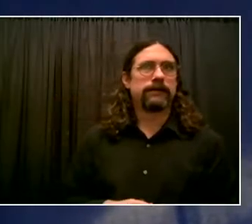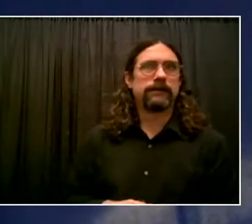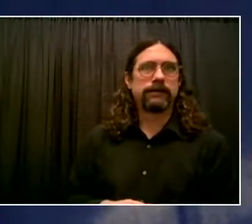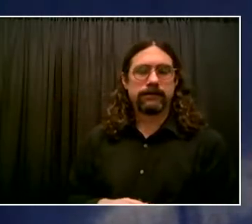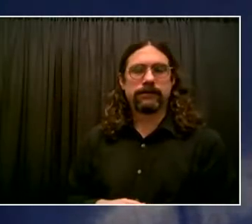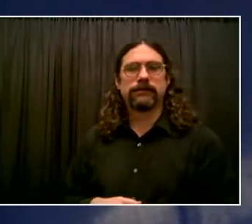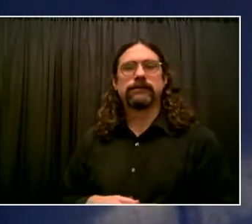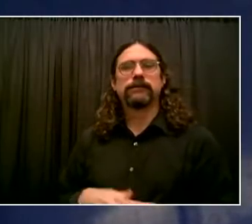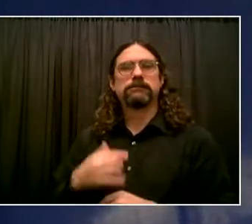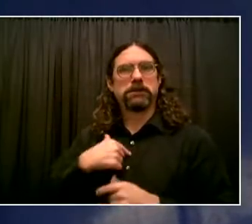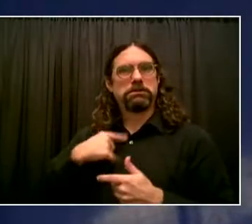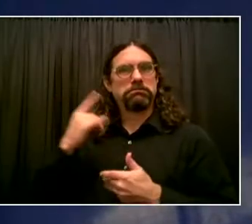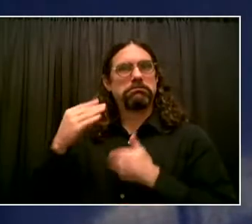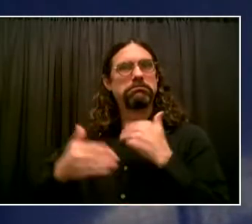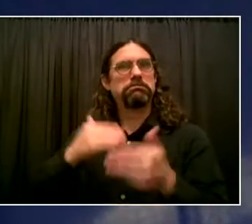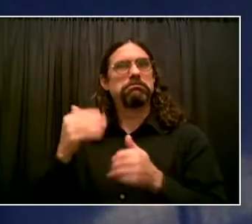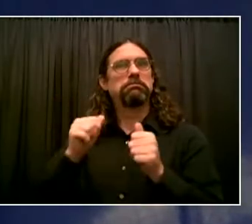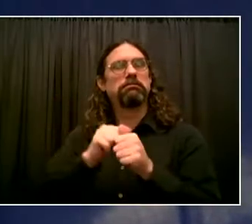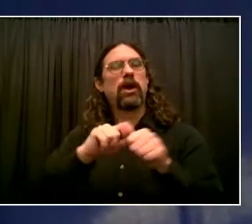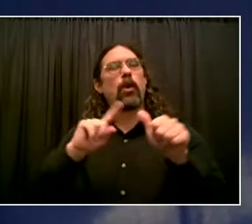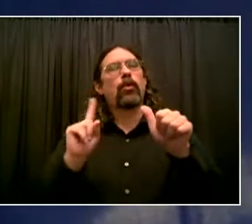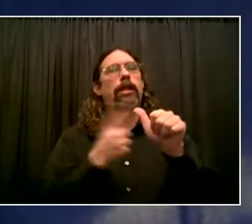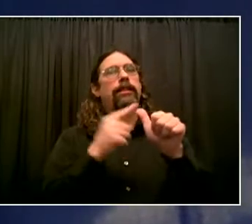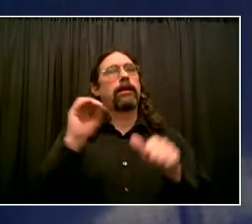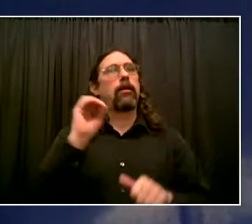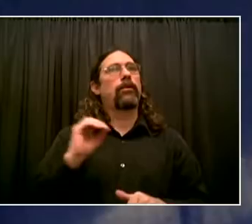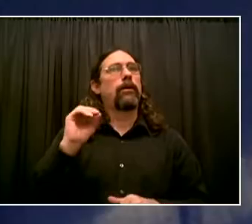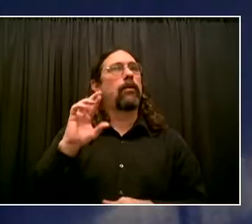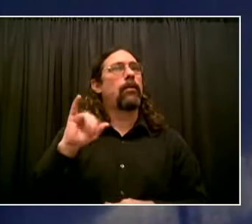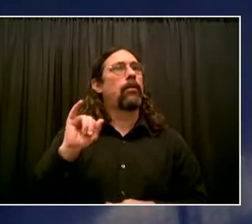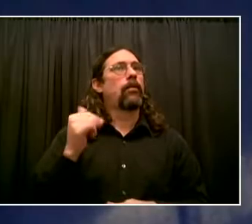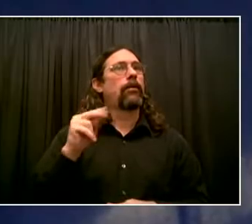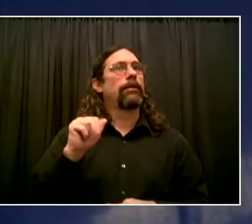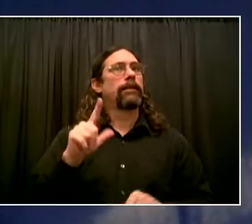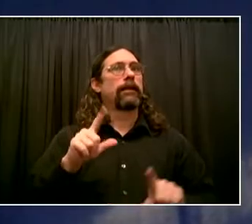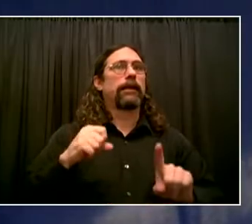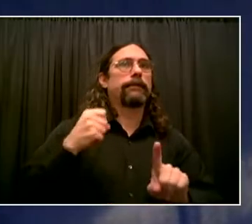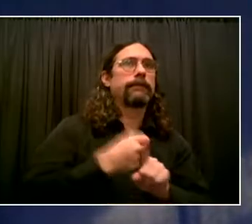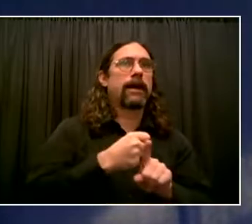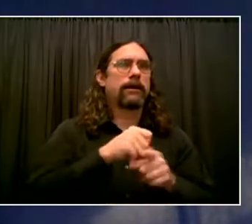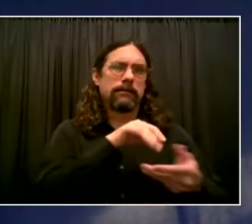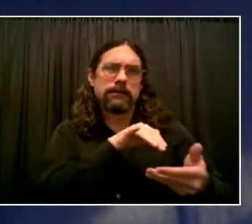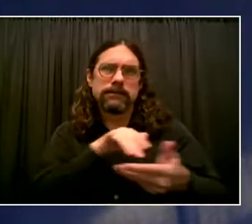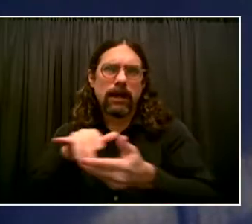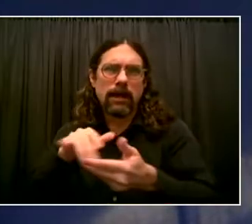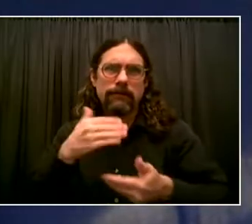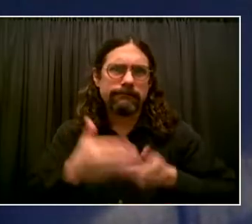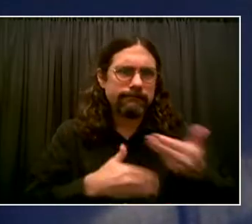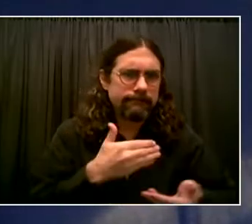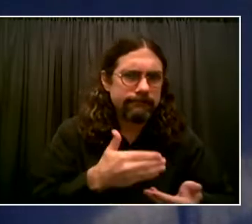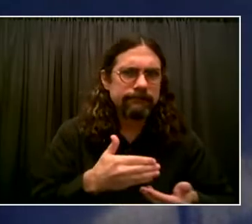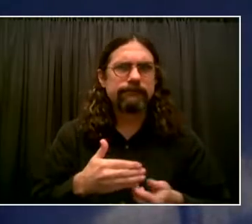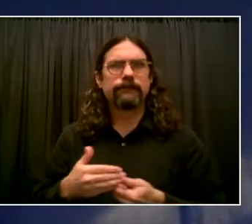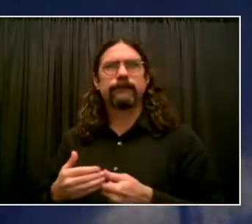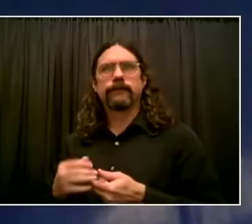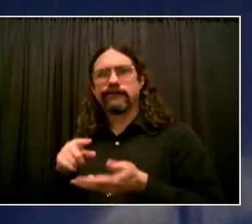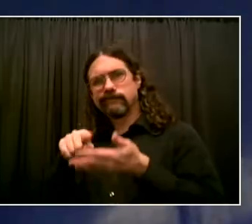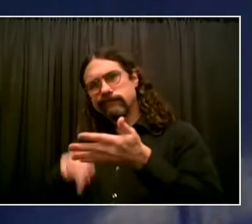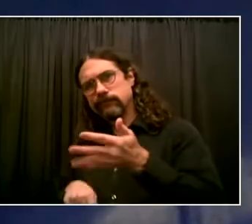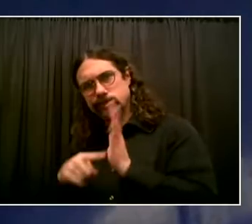NEIGHBORHOOD REZONING TO UNDERGO A RACIAL ACIMPT STUDY. IT INCLUDES THE STRONGEST AFFORDABILITY AND SUSTAINABILITY